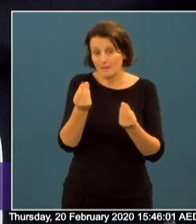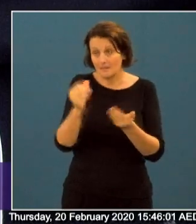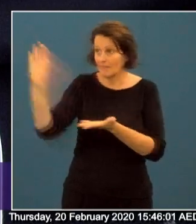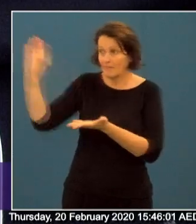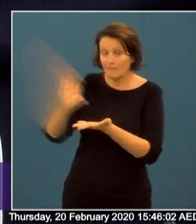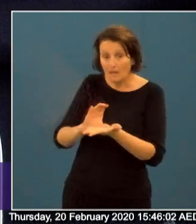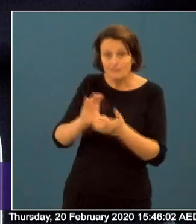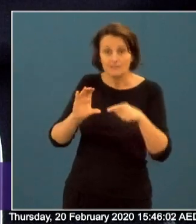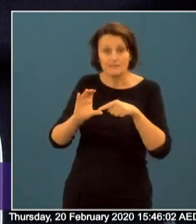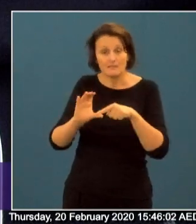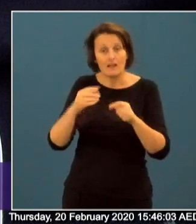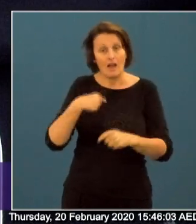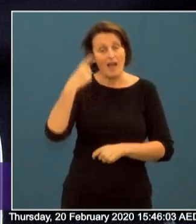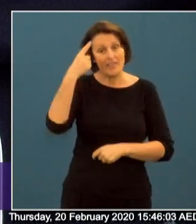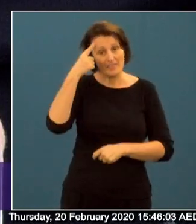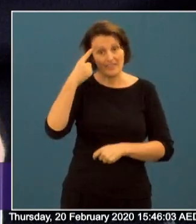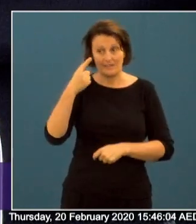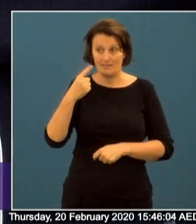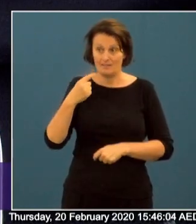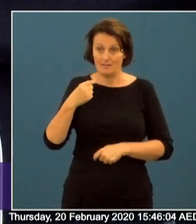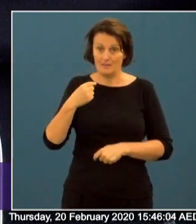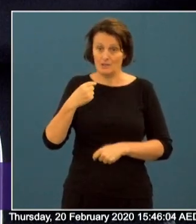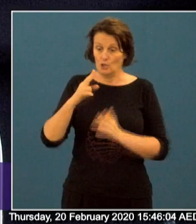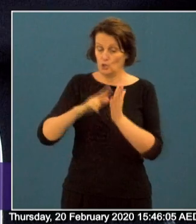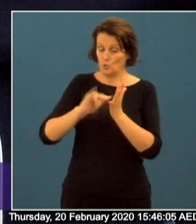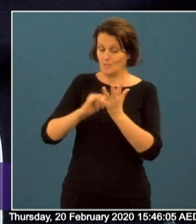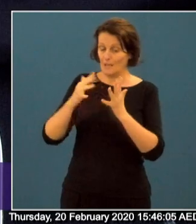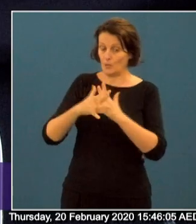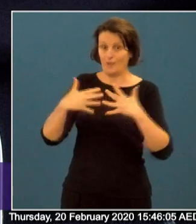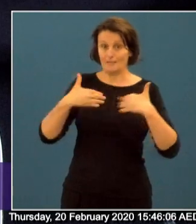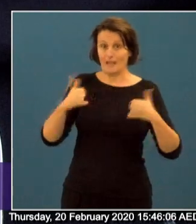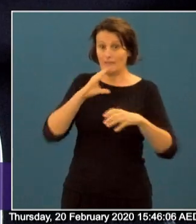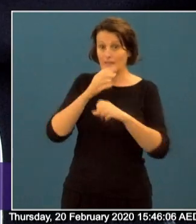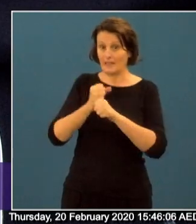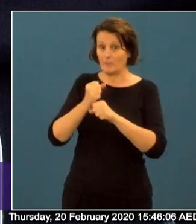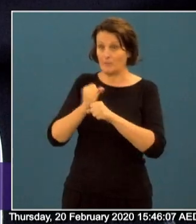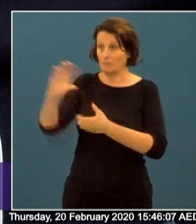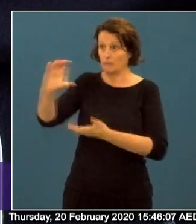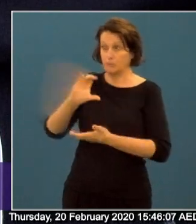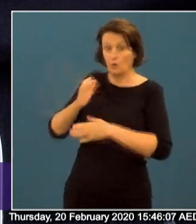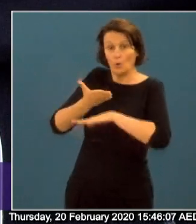I've — as I've mentioned, I think the new funding I've experienced through New South Wales Health is driving some new conversations and new accountability.